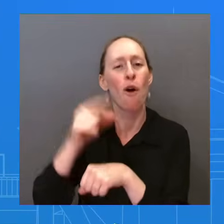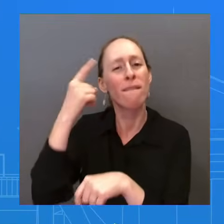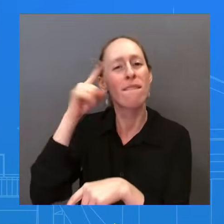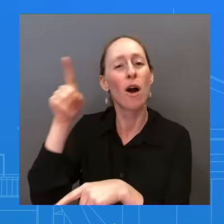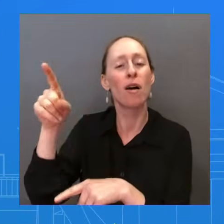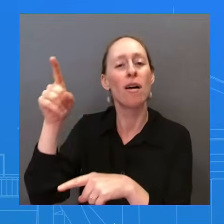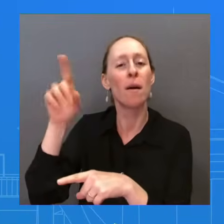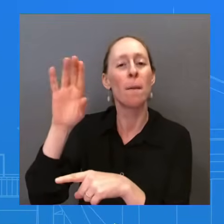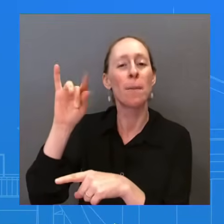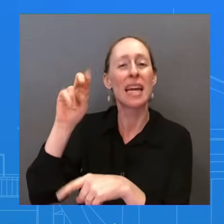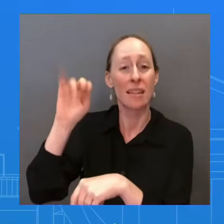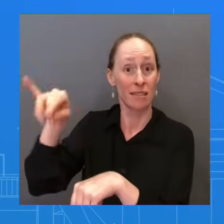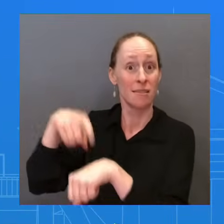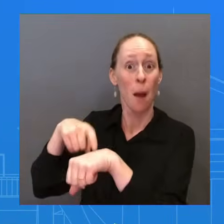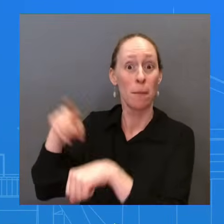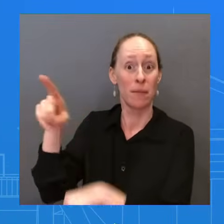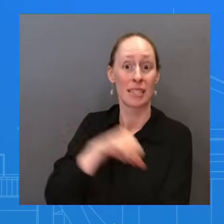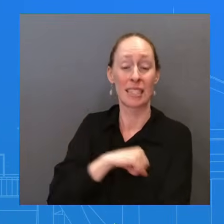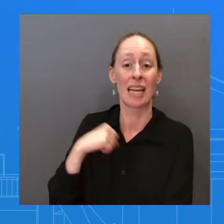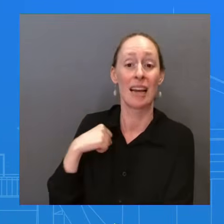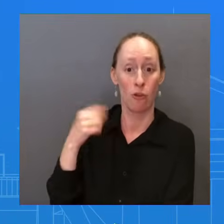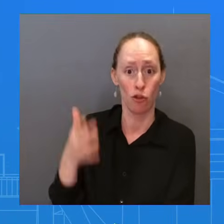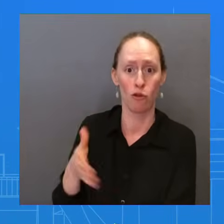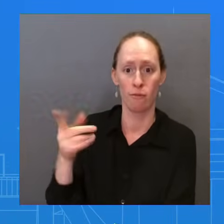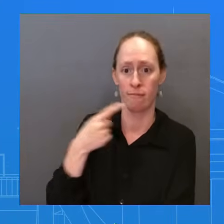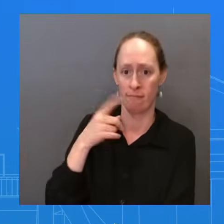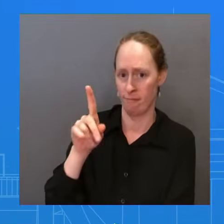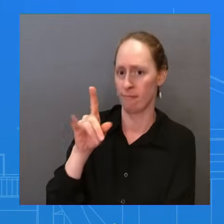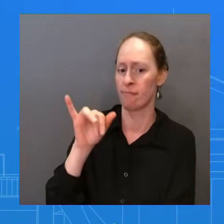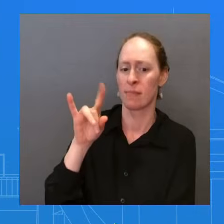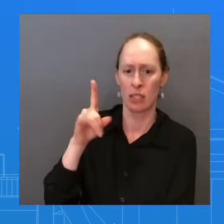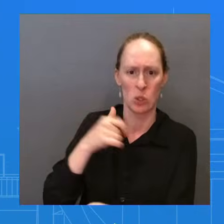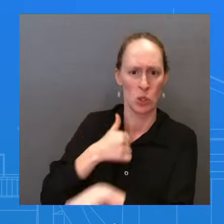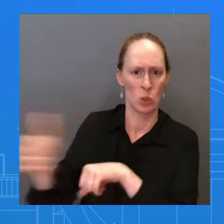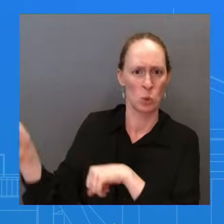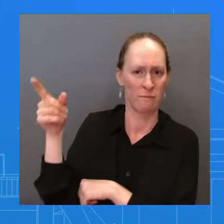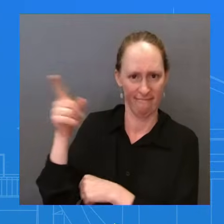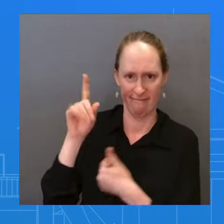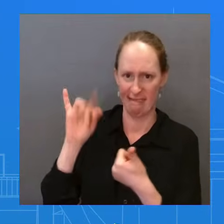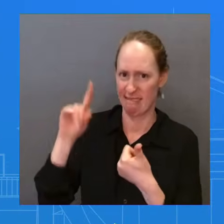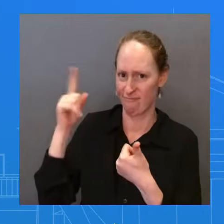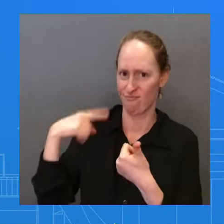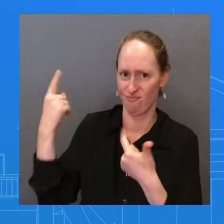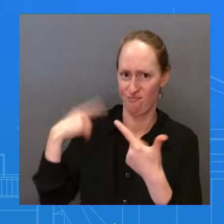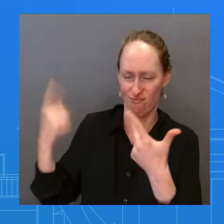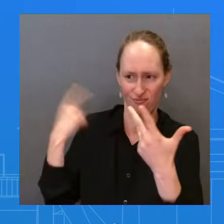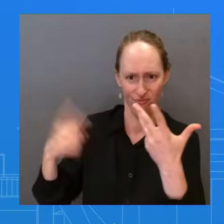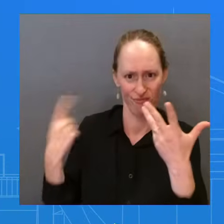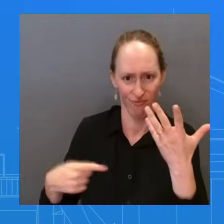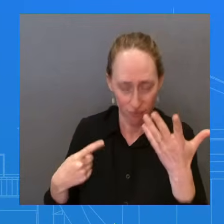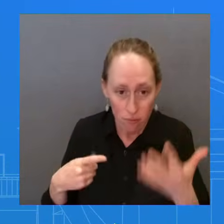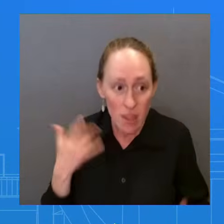Does the White House have any reaction to that announcement, given the accusations that she's made against President Biden? Mr. Kirby: We